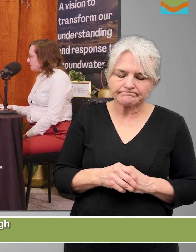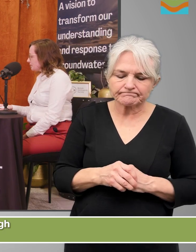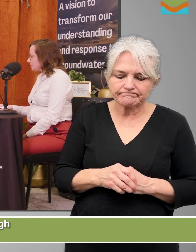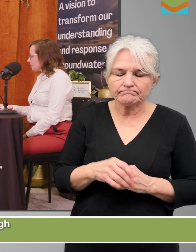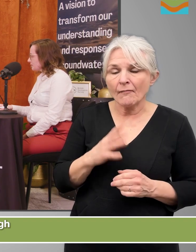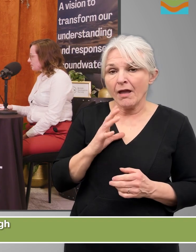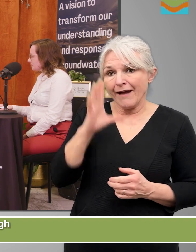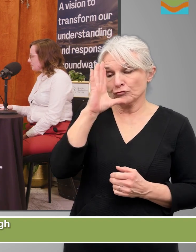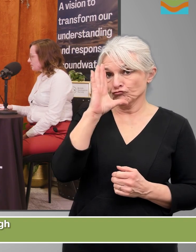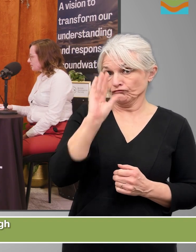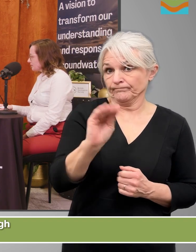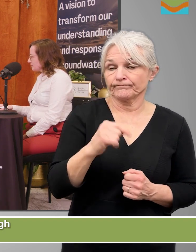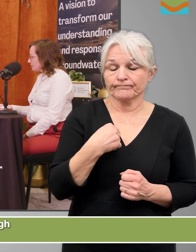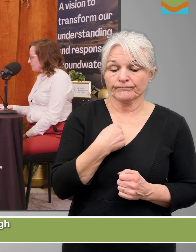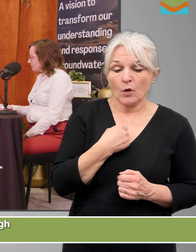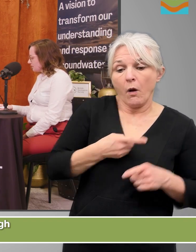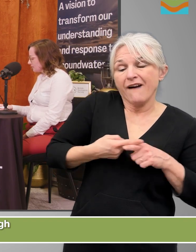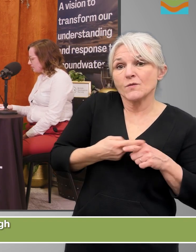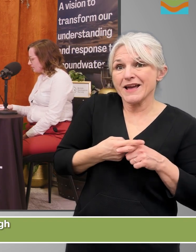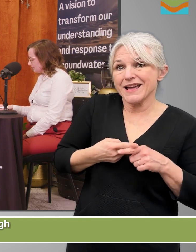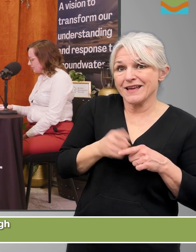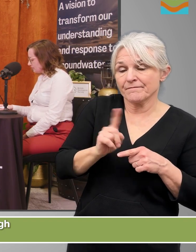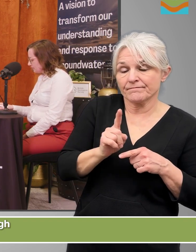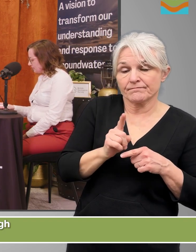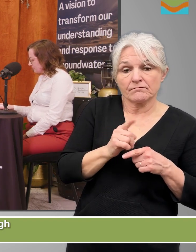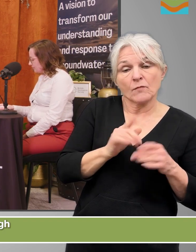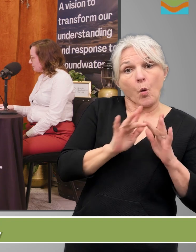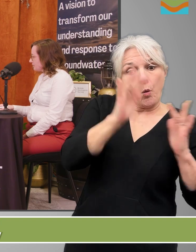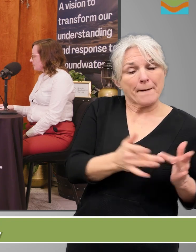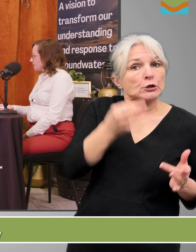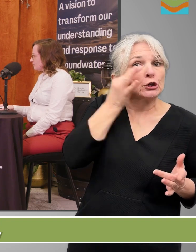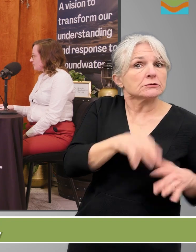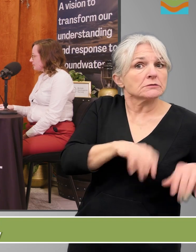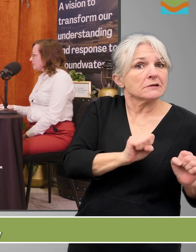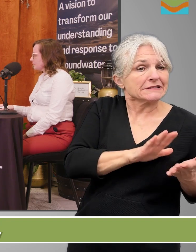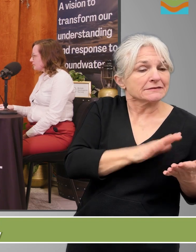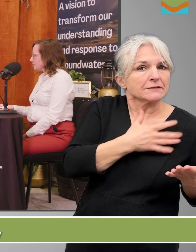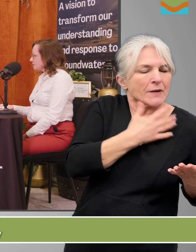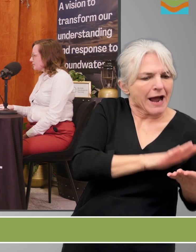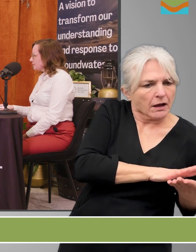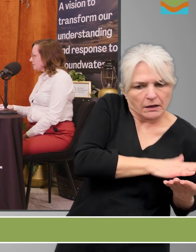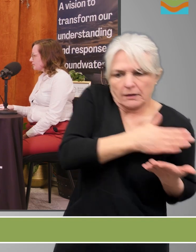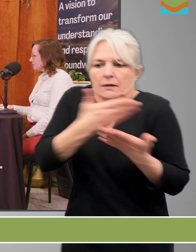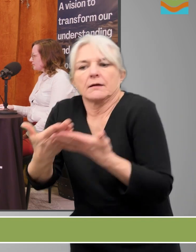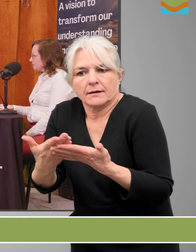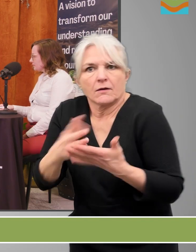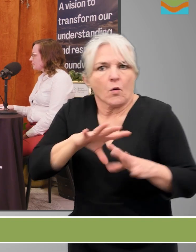we are still halfway through the digital transition. There are now ways of having things hosted by one site that you can host on another site.